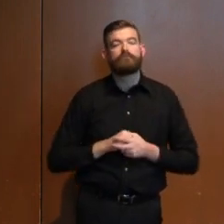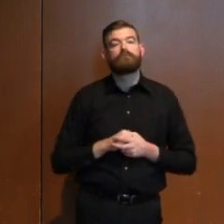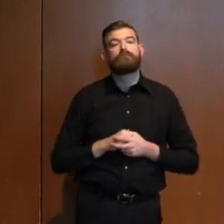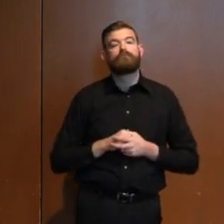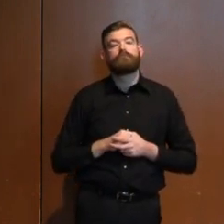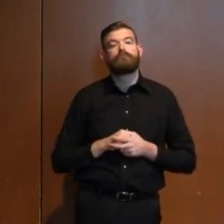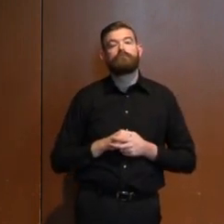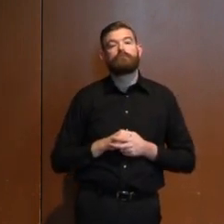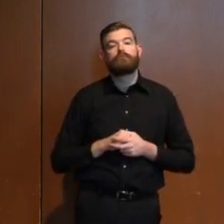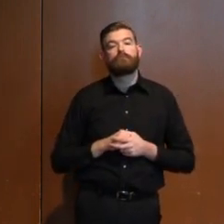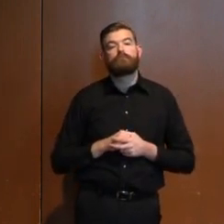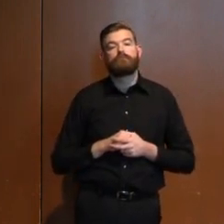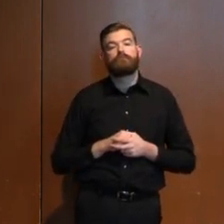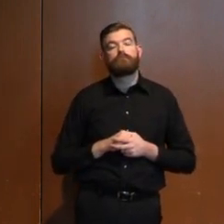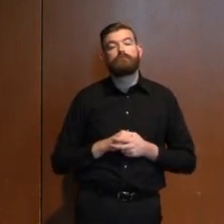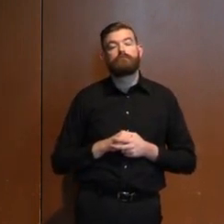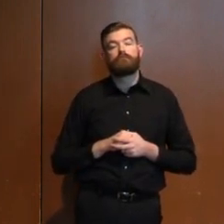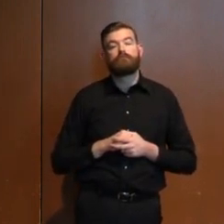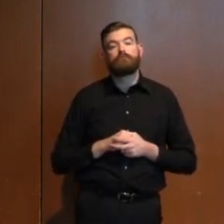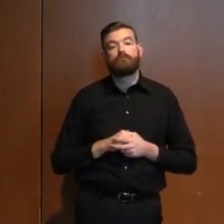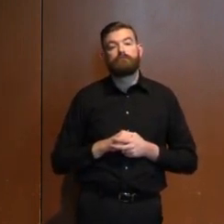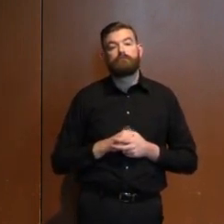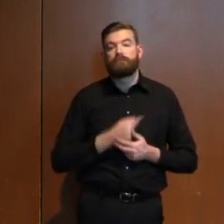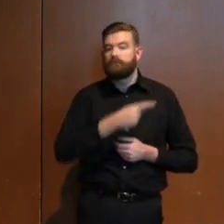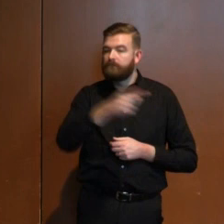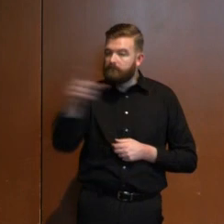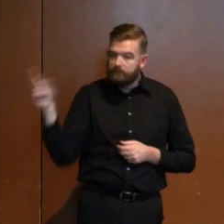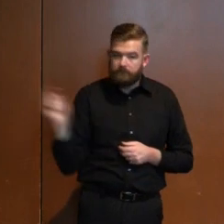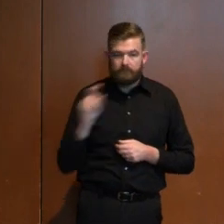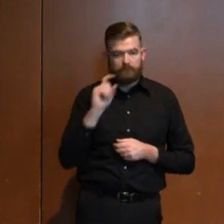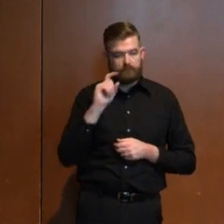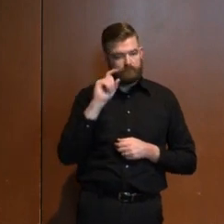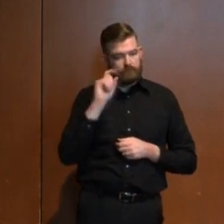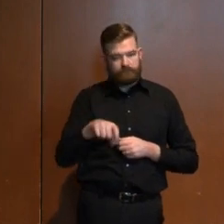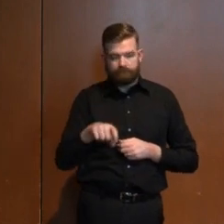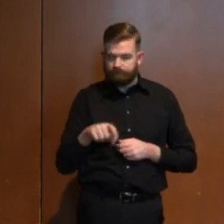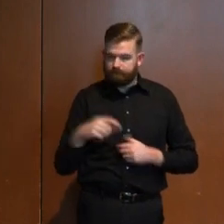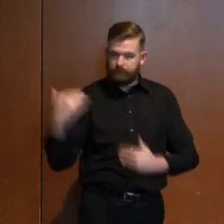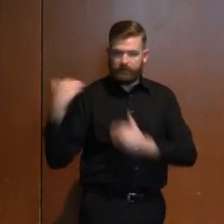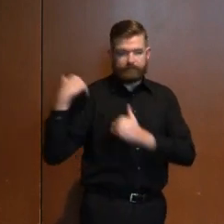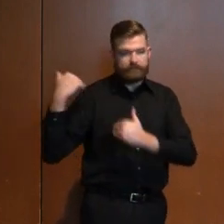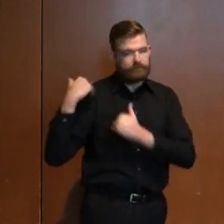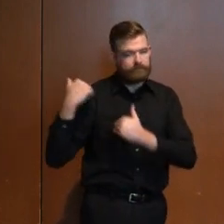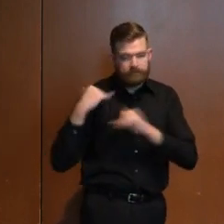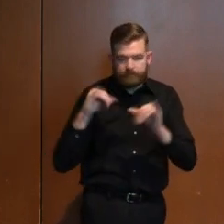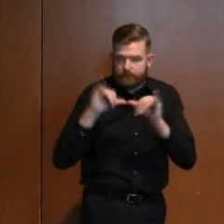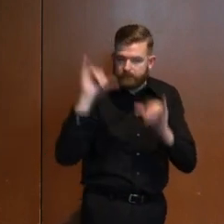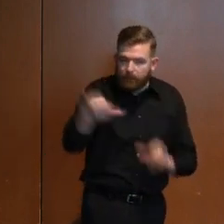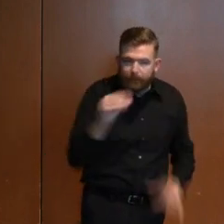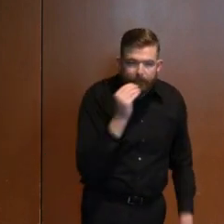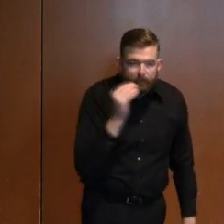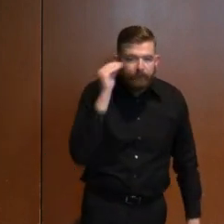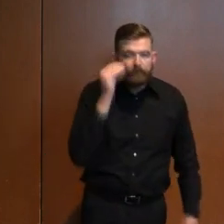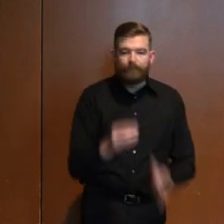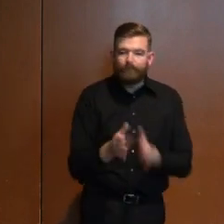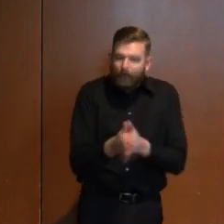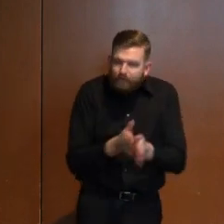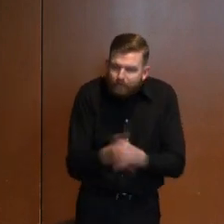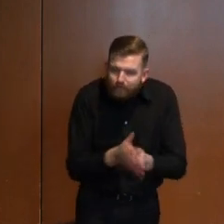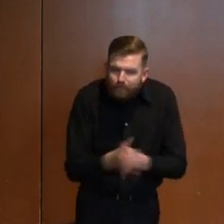INCREASED SPREAD OF COVID-19 -Z AS I HAVE SAID IN THE PAST, WE NEED YOU TO CONTINUE DOING YOUR PART.